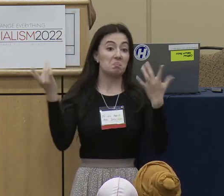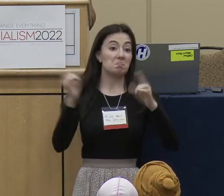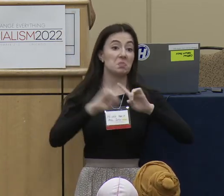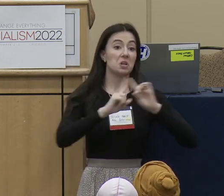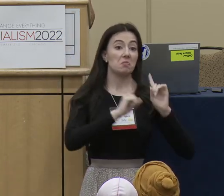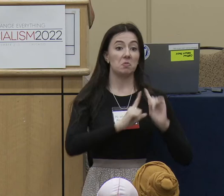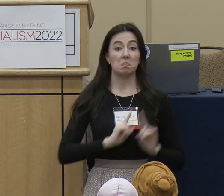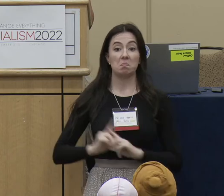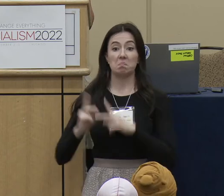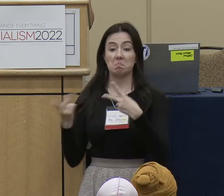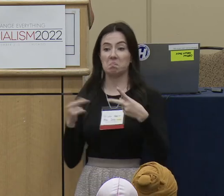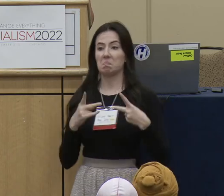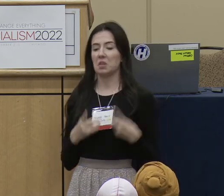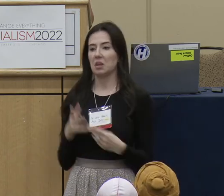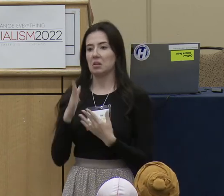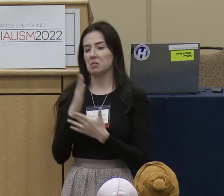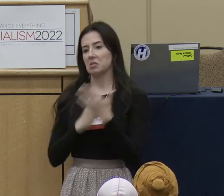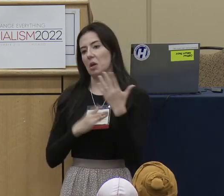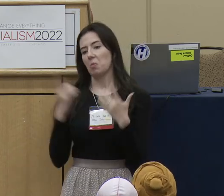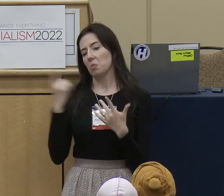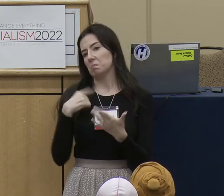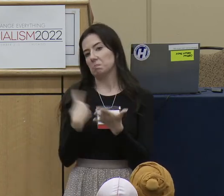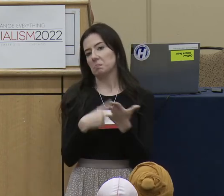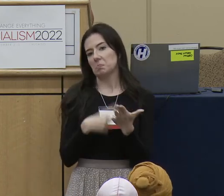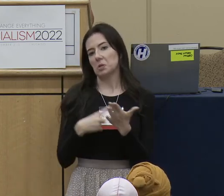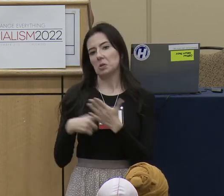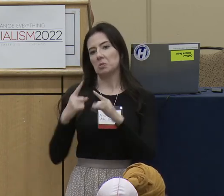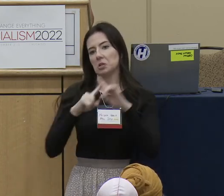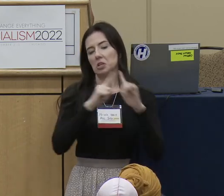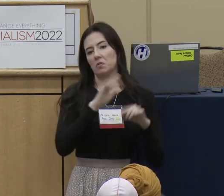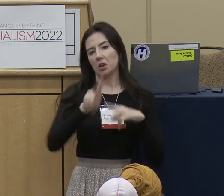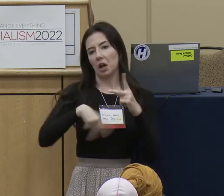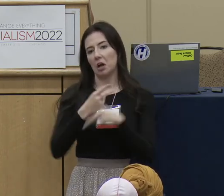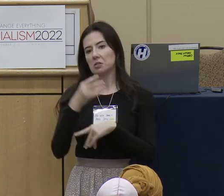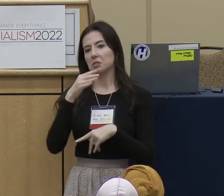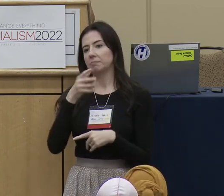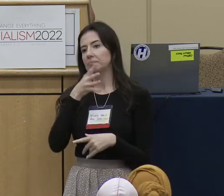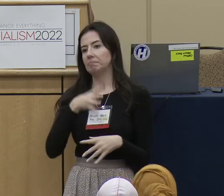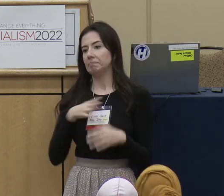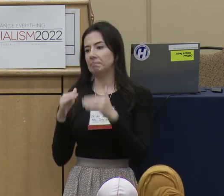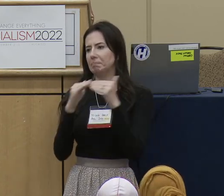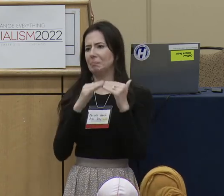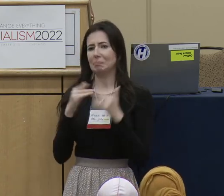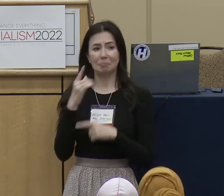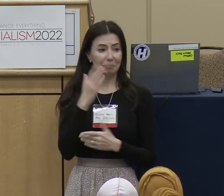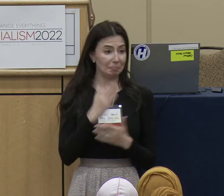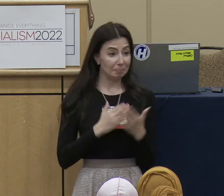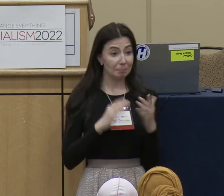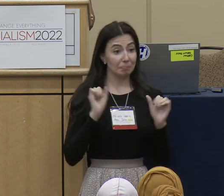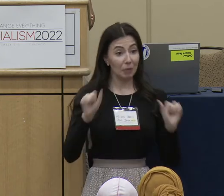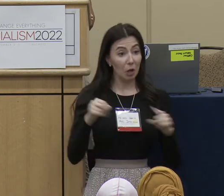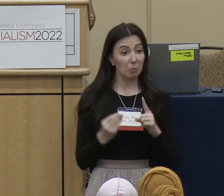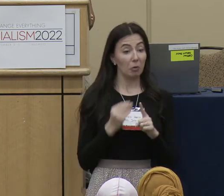misogyny, can come from lots of different places. And someone